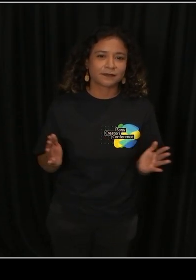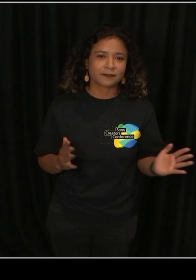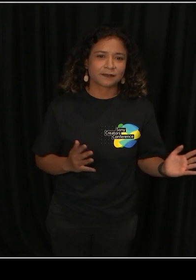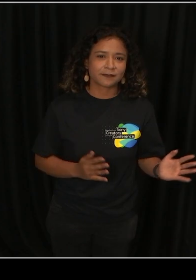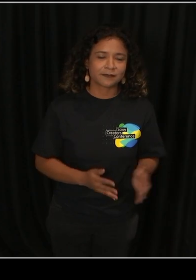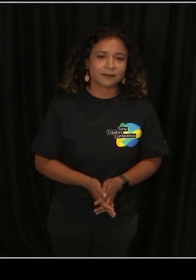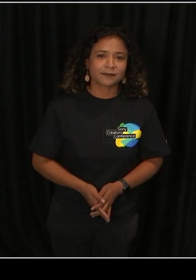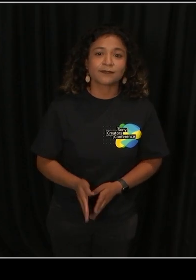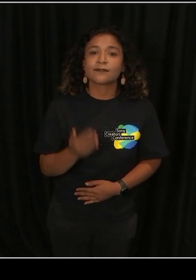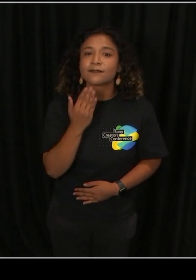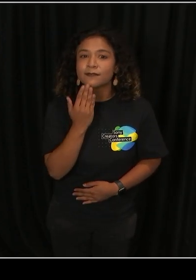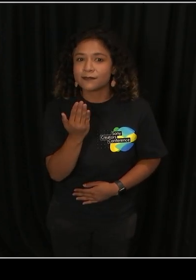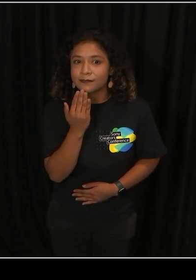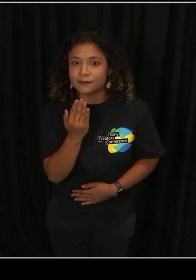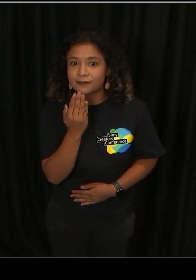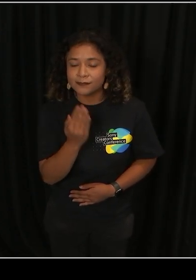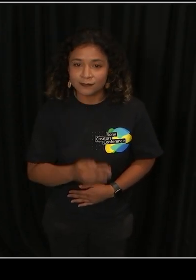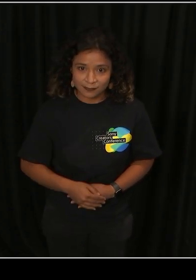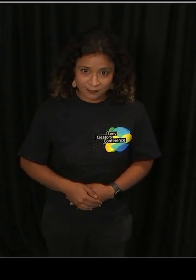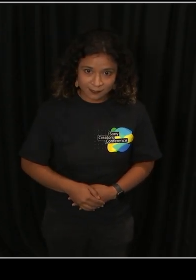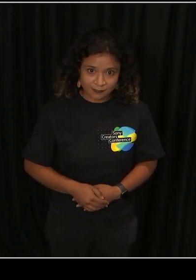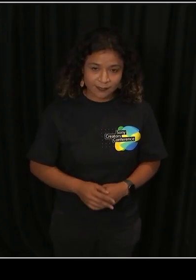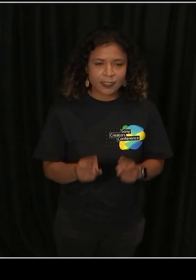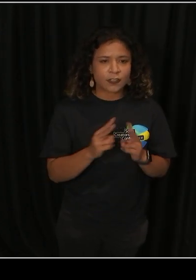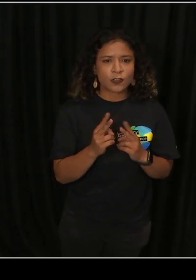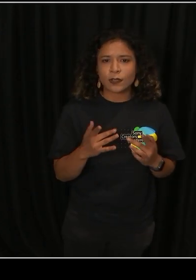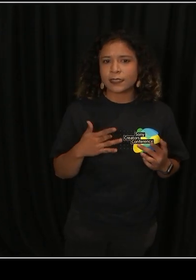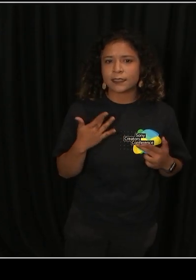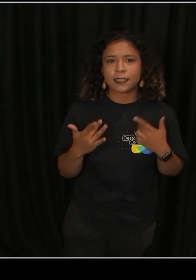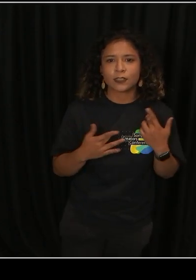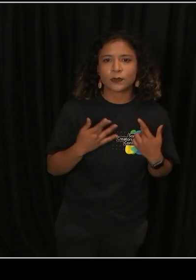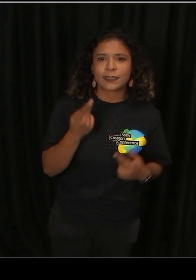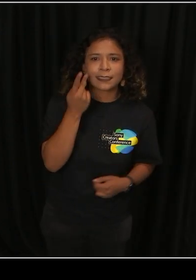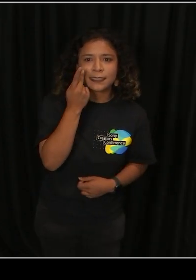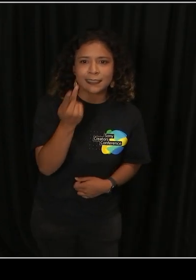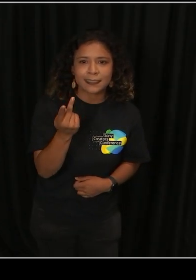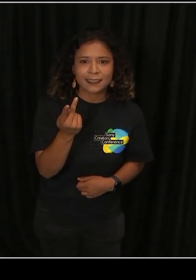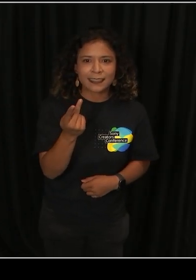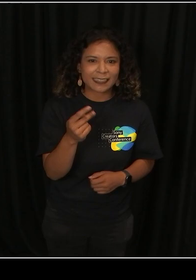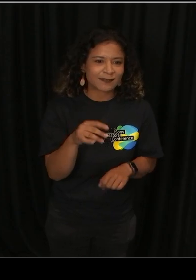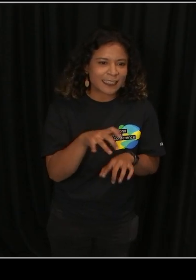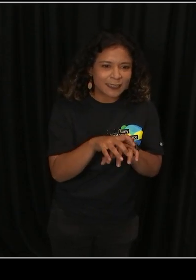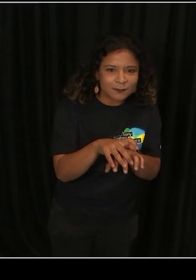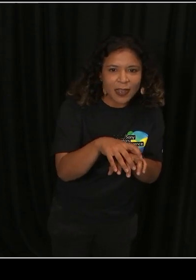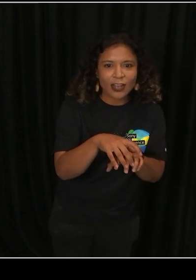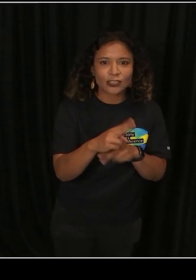Thank you. Thank you, Nico. It's really exciting to see that kind of Spider-Verse version of the tennis play